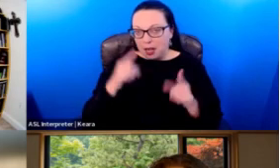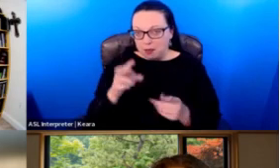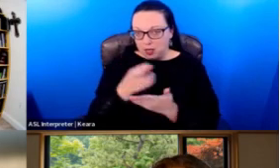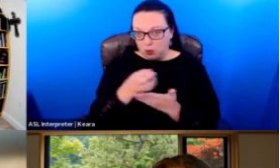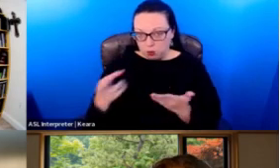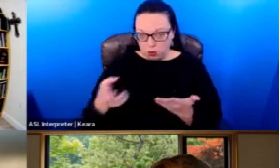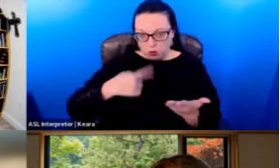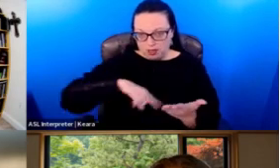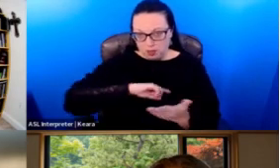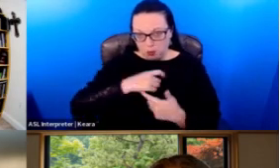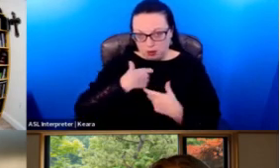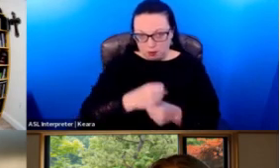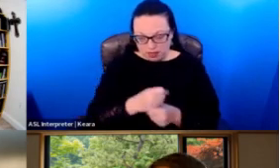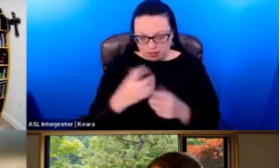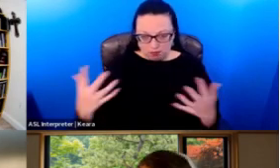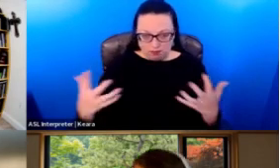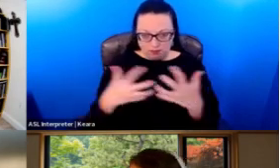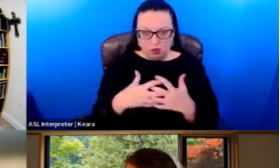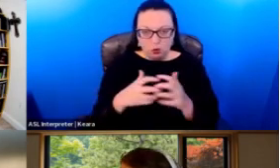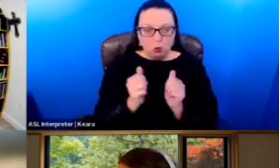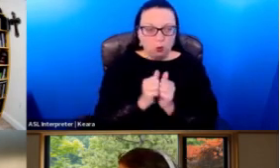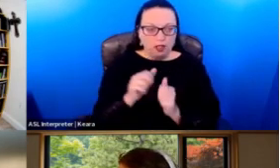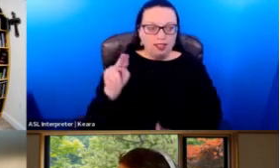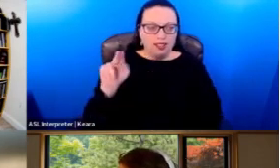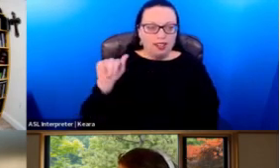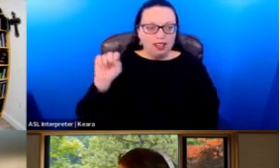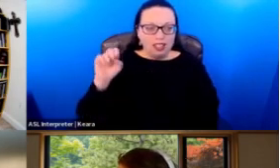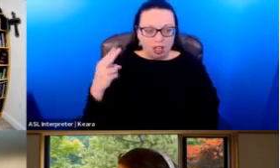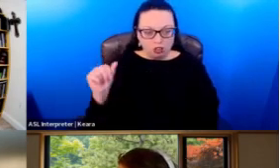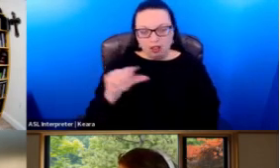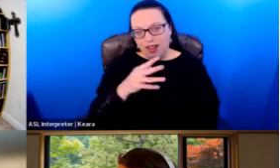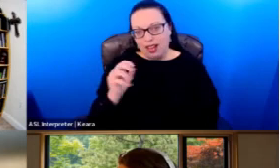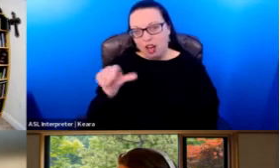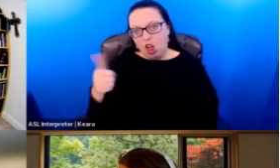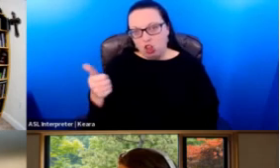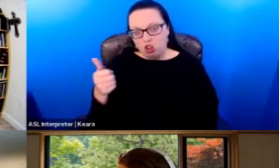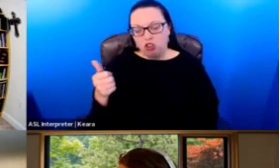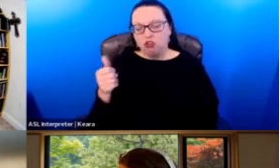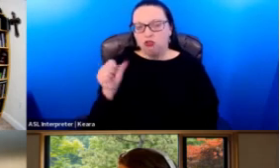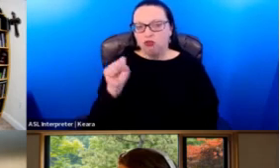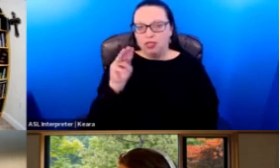conjunction with NASHIA and some of our other subject matter experts. So one of the really, really cool products that we're